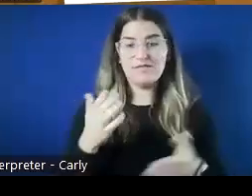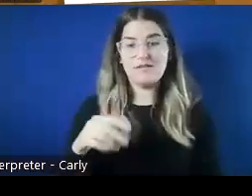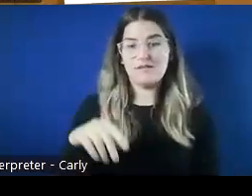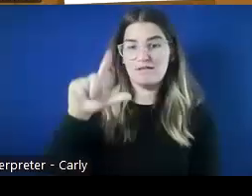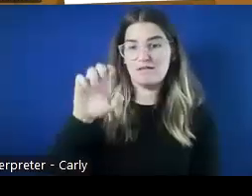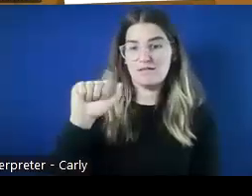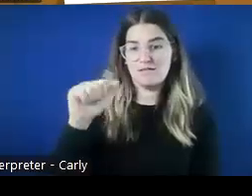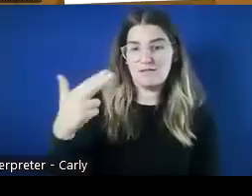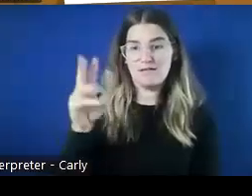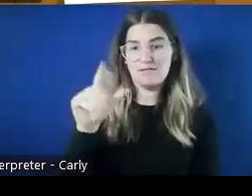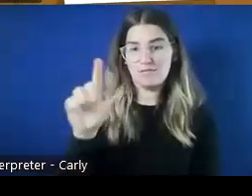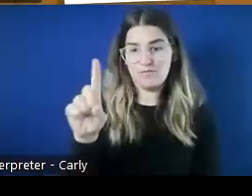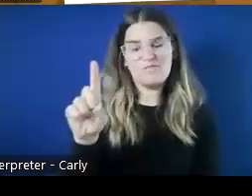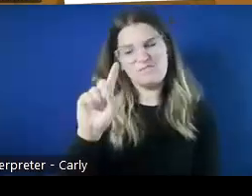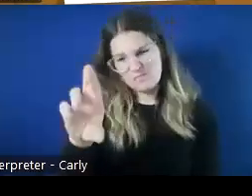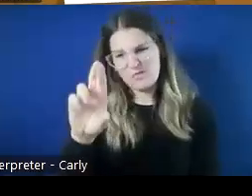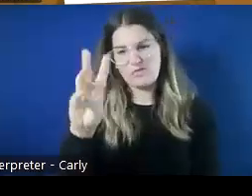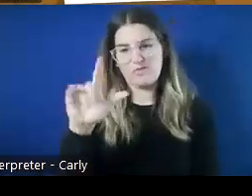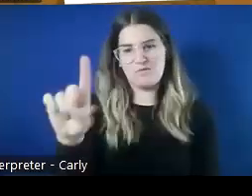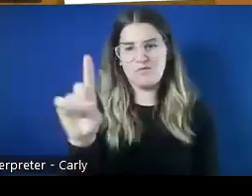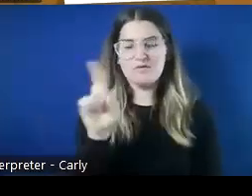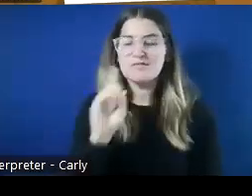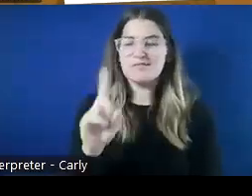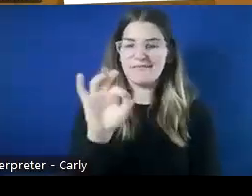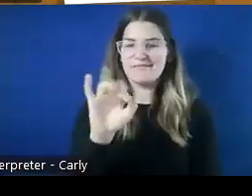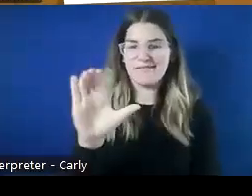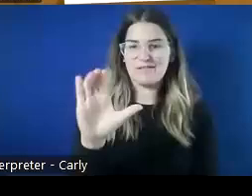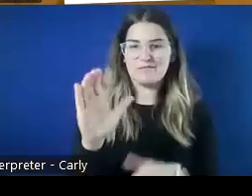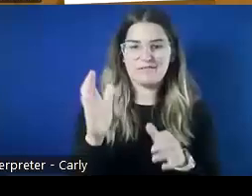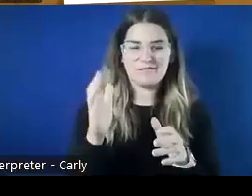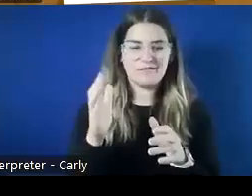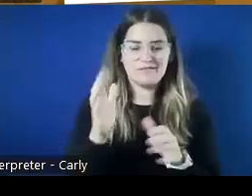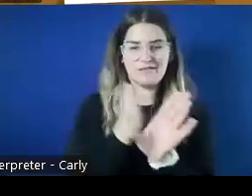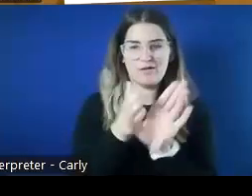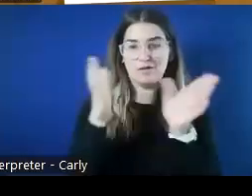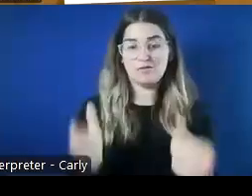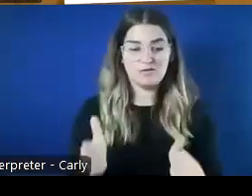is our faculty psychologist in The Brighter Day service she's a senior instructor in Psychiatry